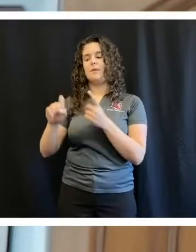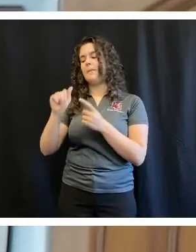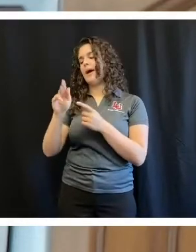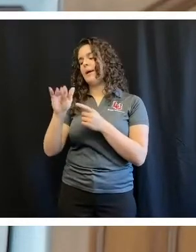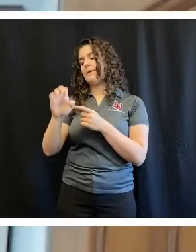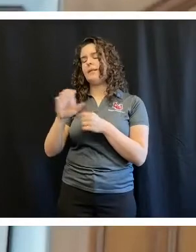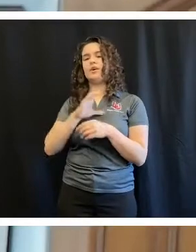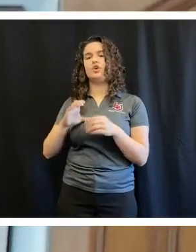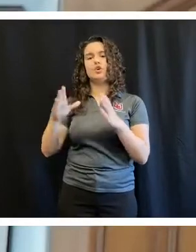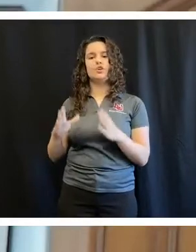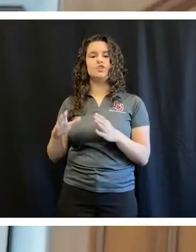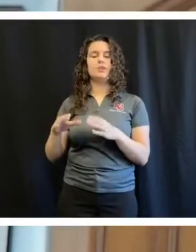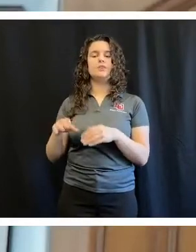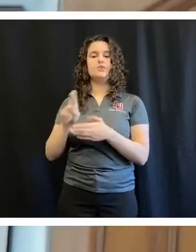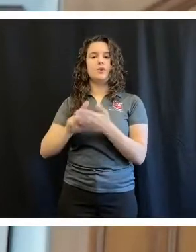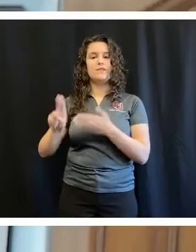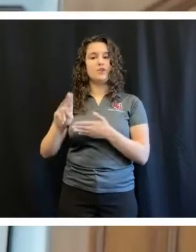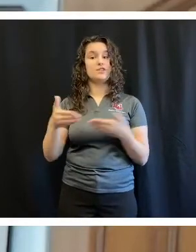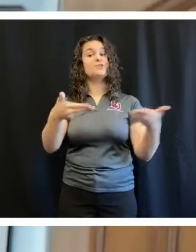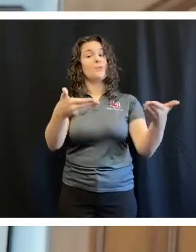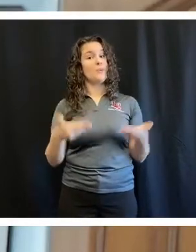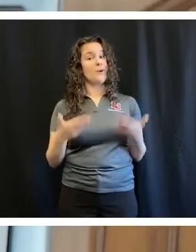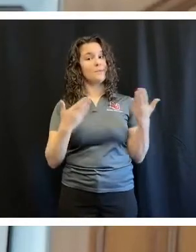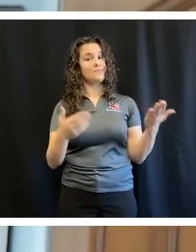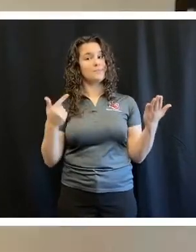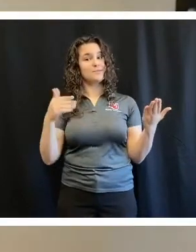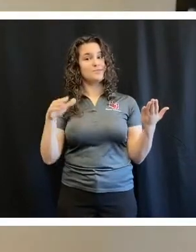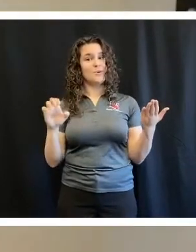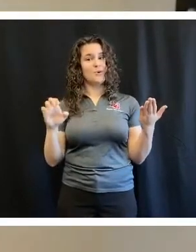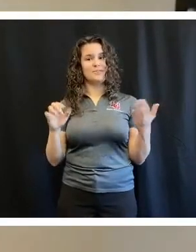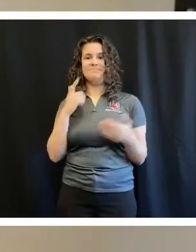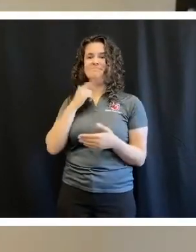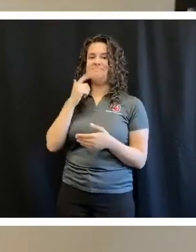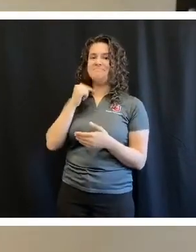George, welcome. Thank you. Thanks for inviting me.